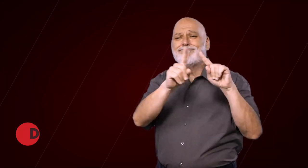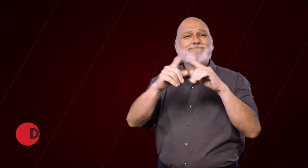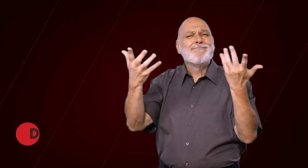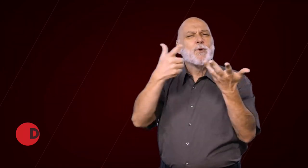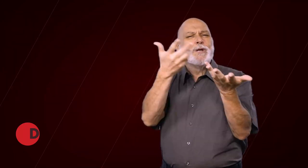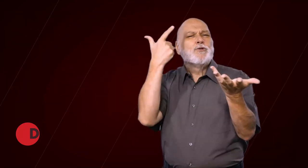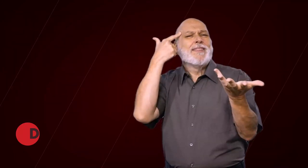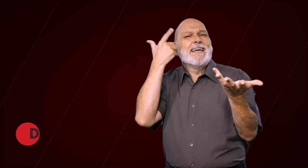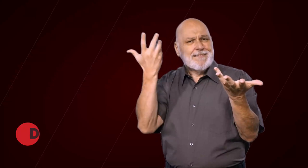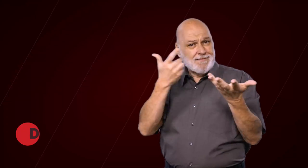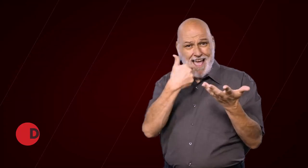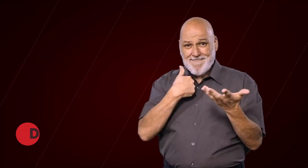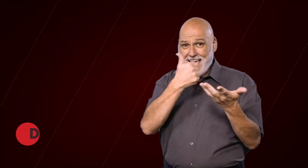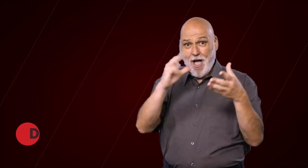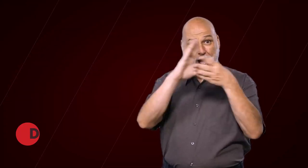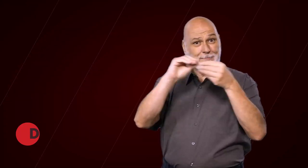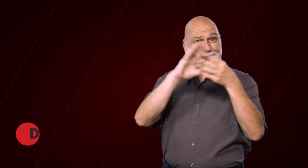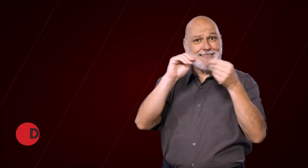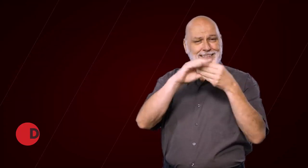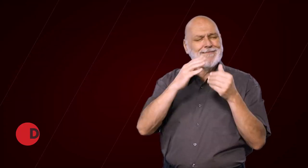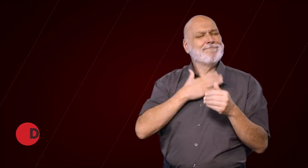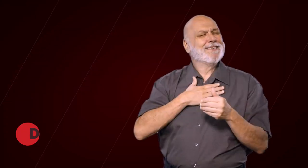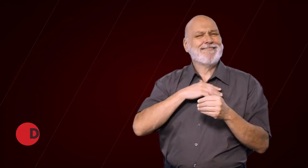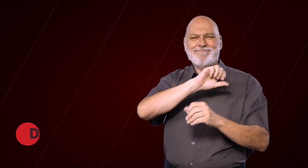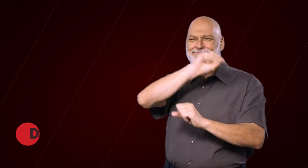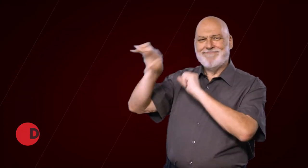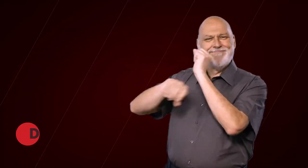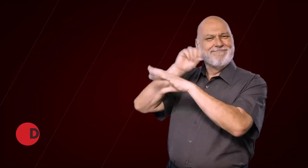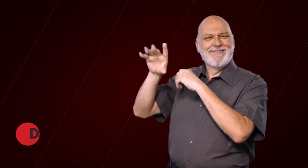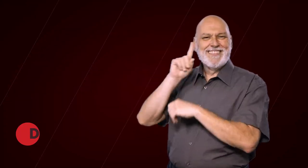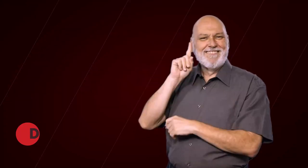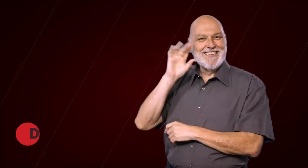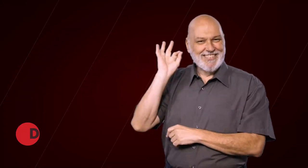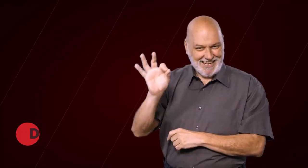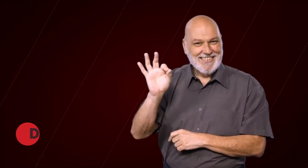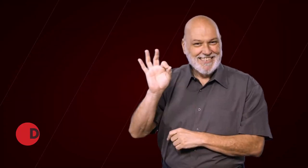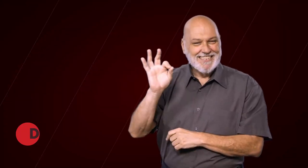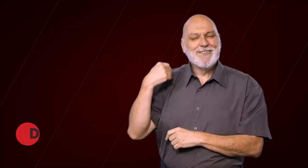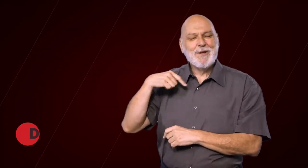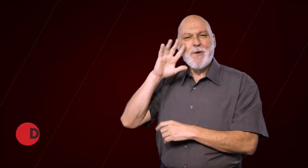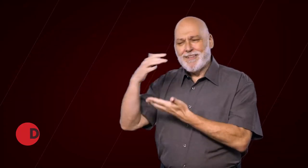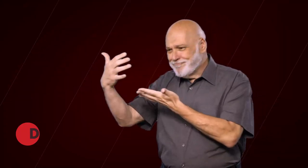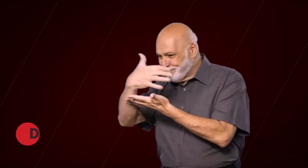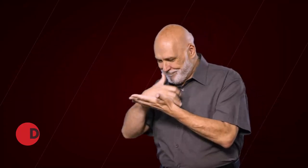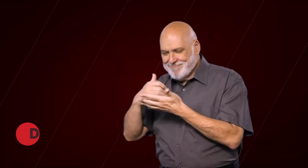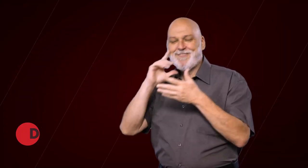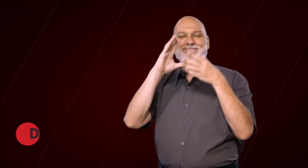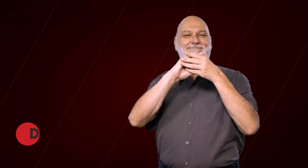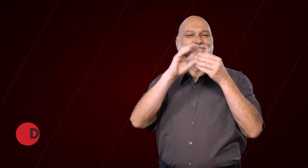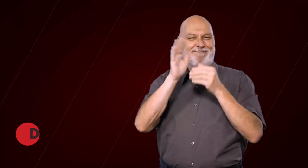What do you think? Send comments to DeafDots!